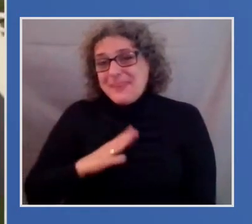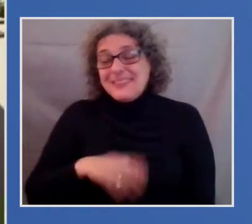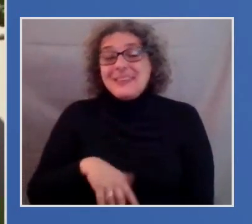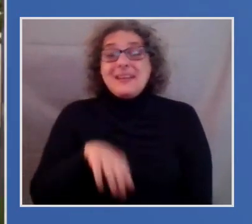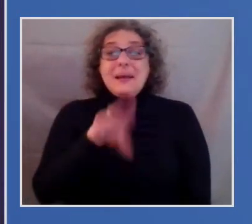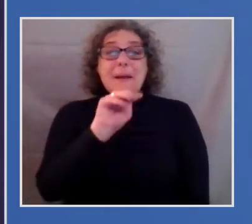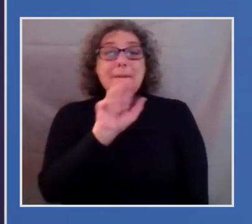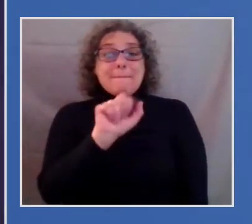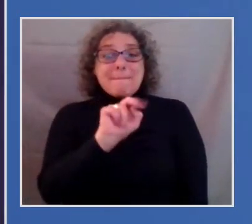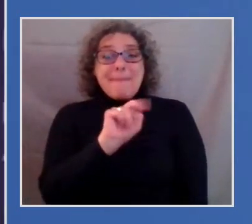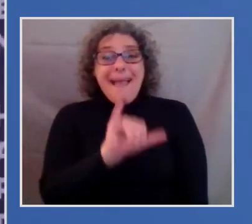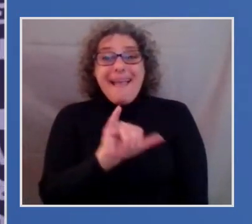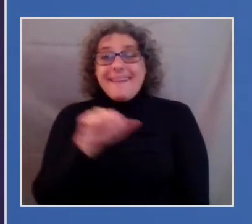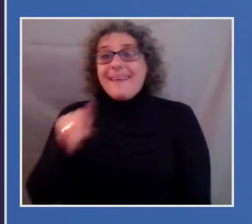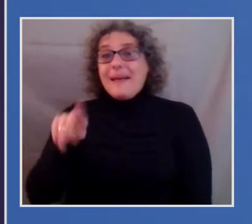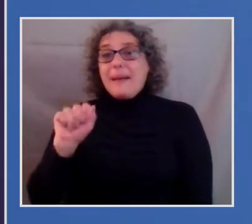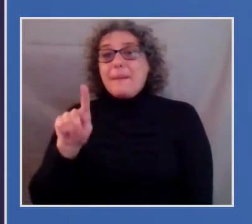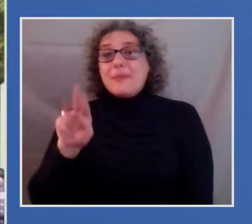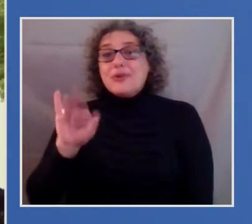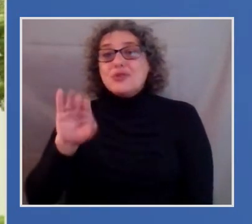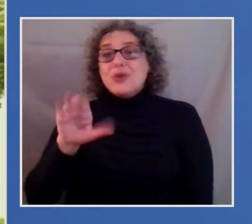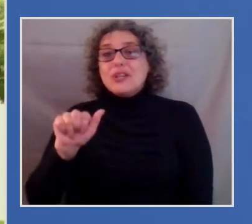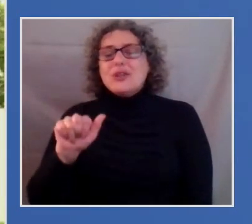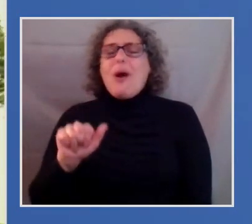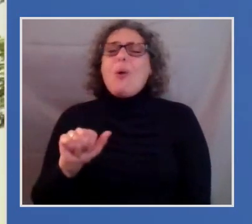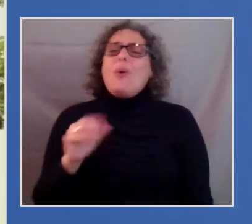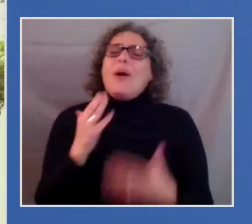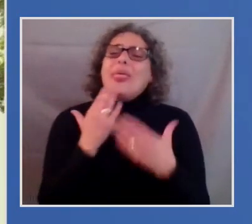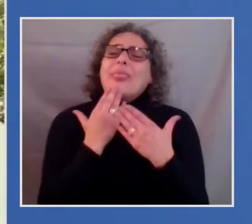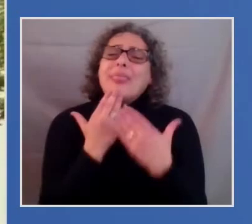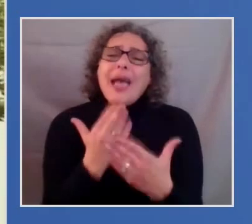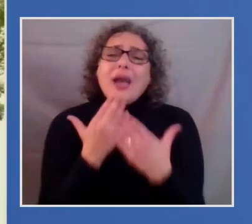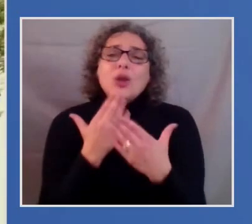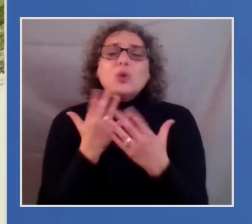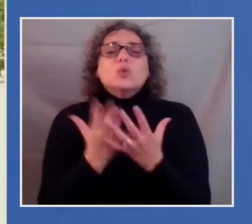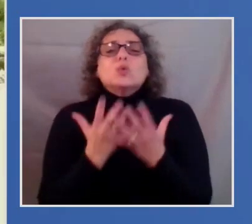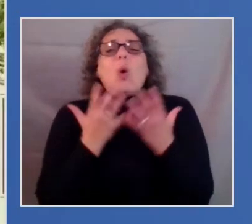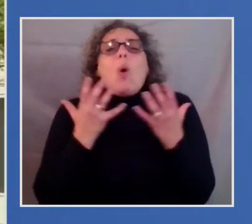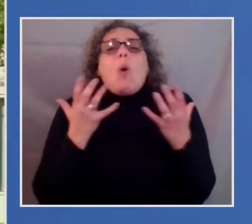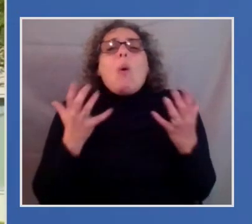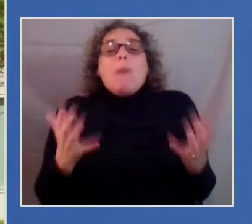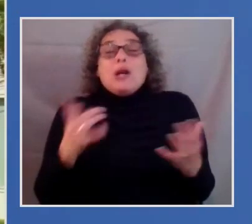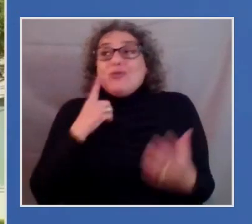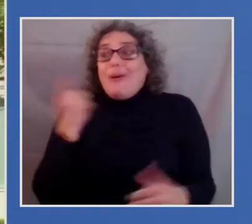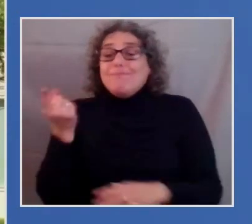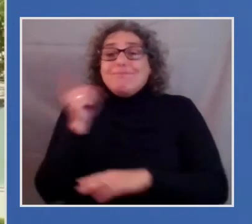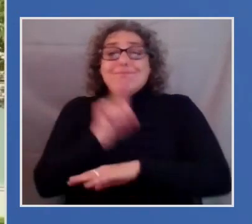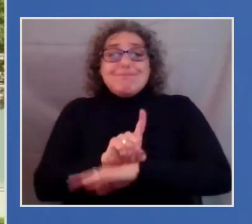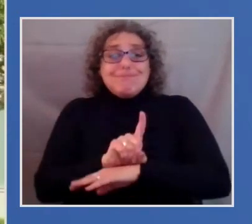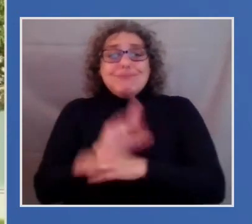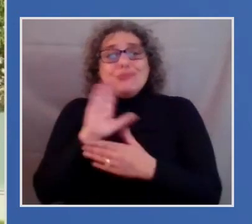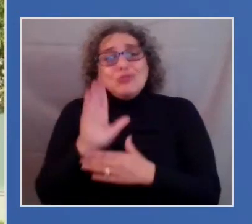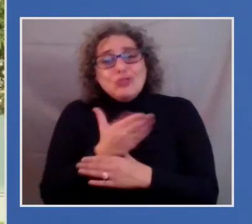HAS BEEN ANALYZED BY THE GUYS ON WALL STREET. YOU WHAT THEY